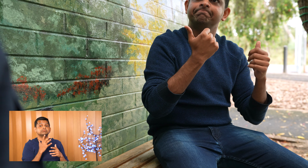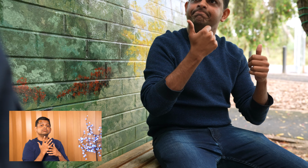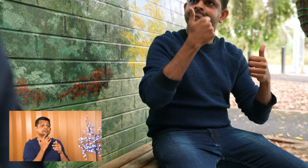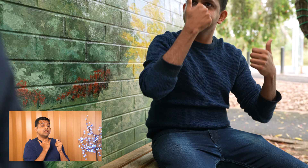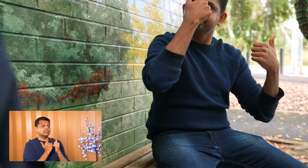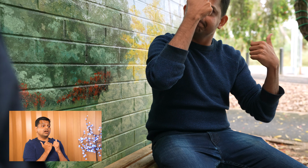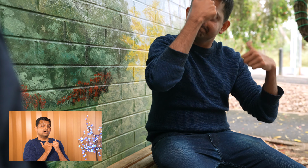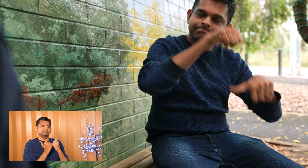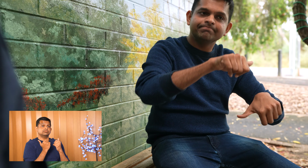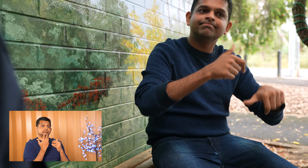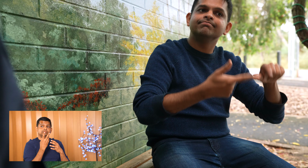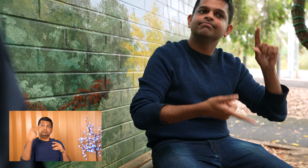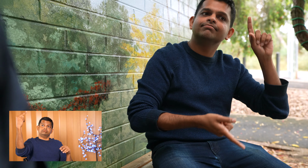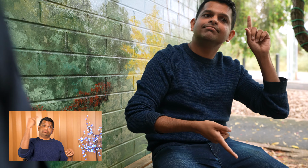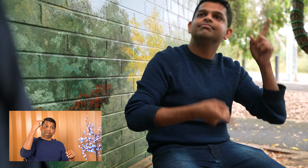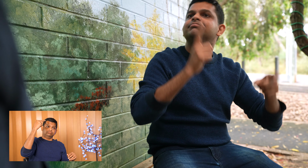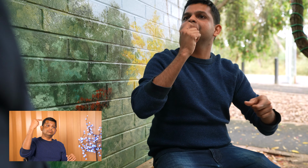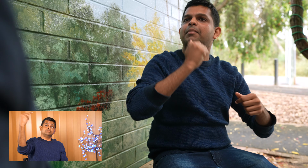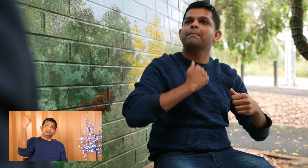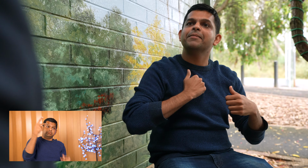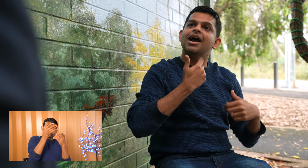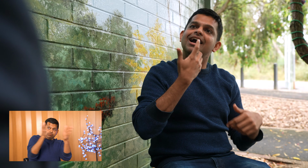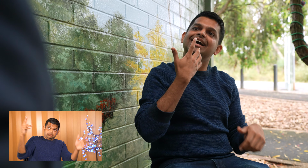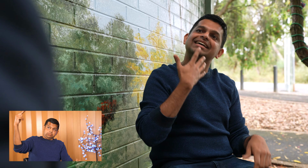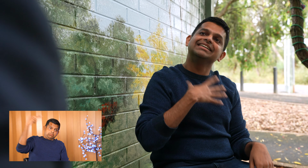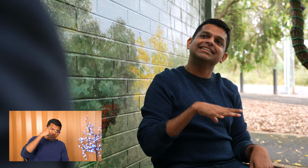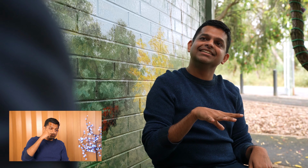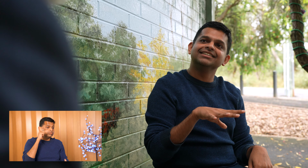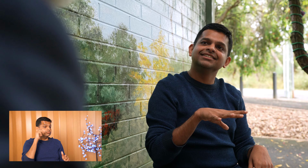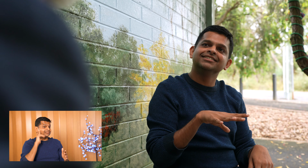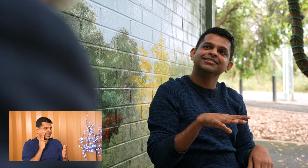I think there's a perception or a generalisation